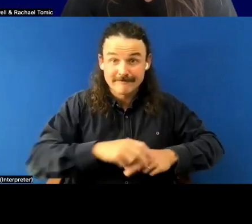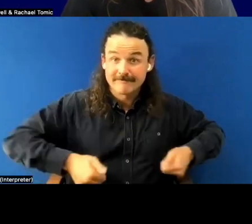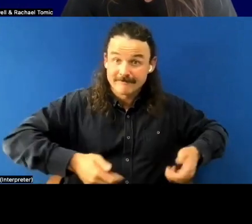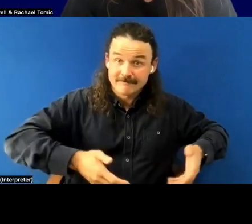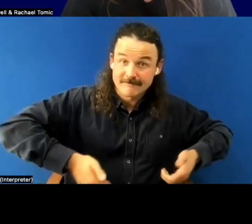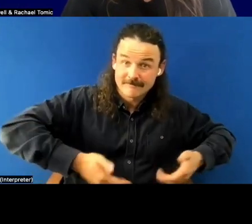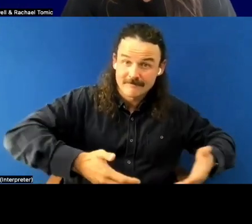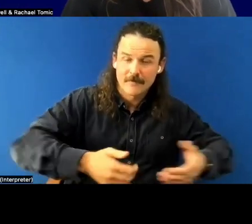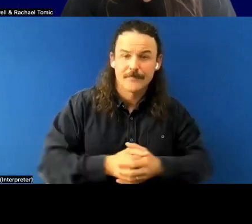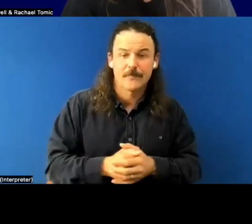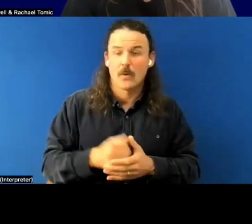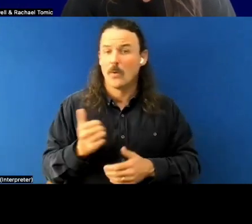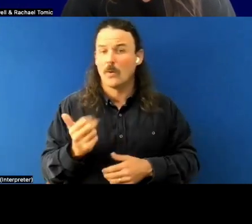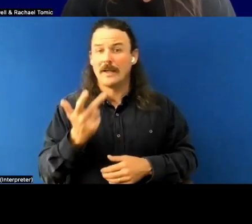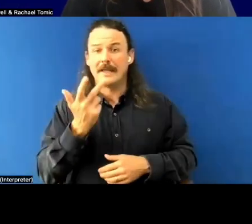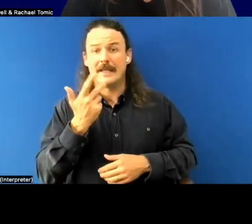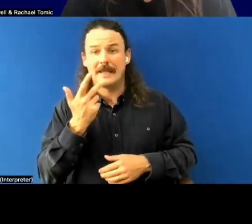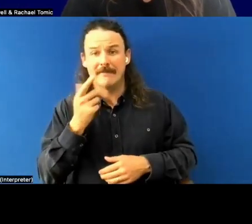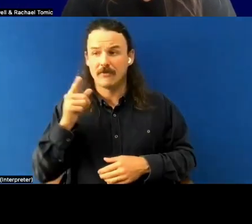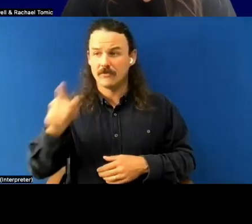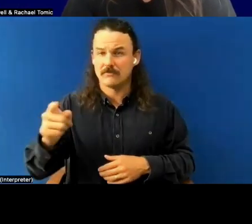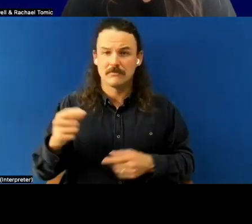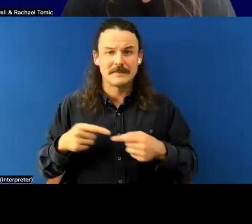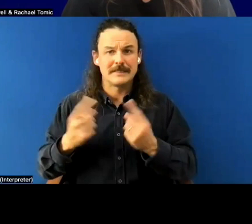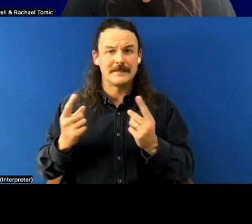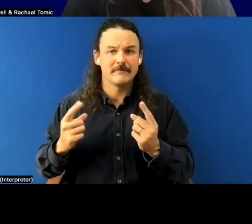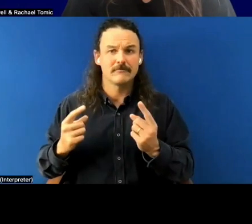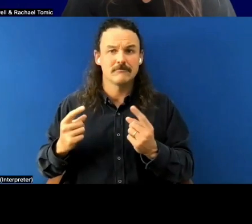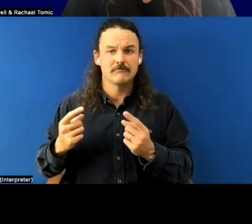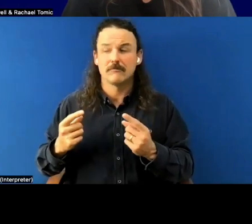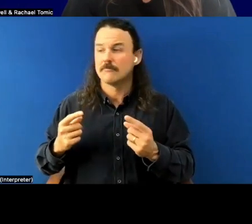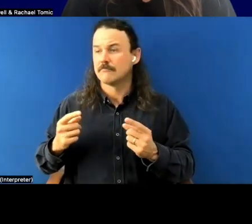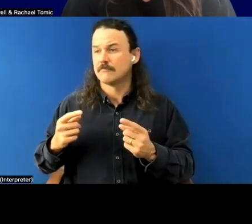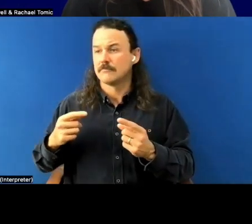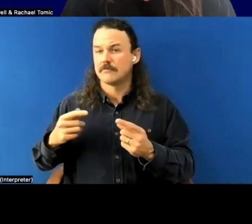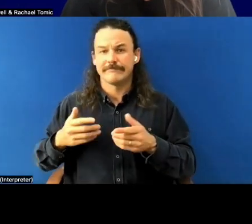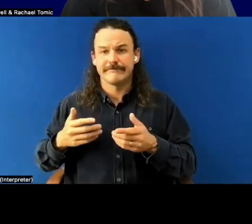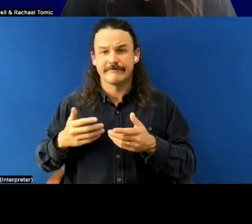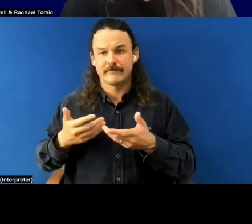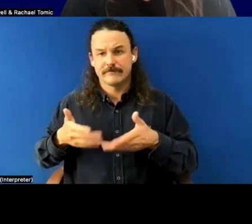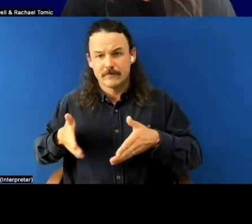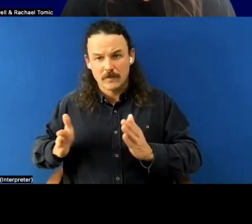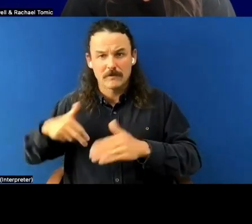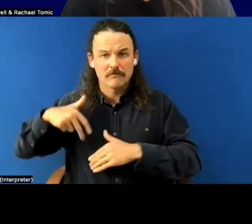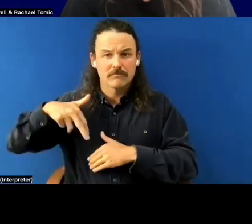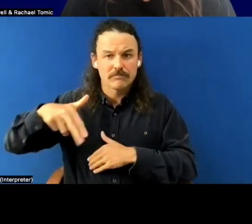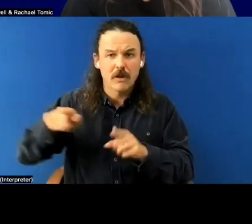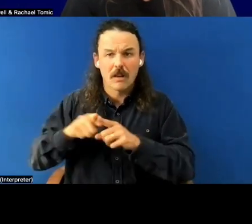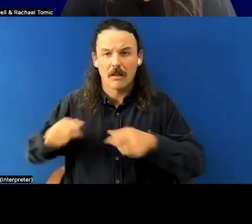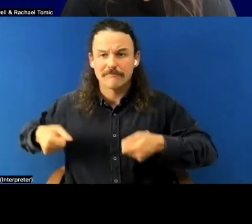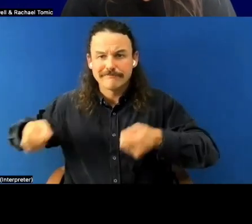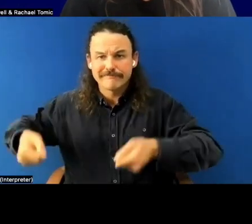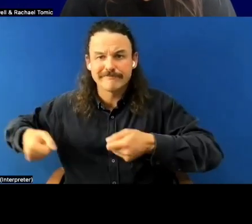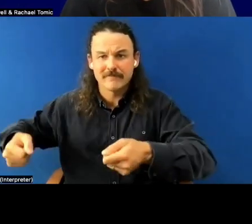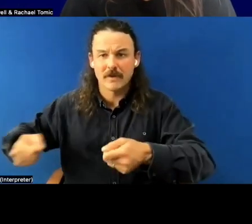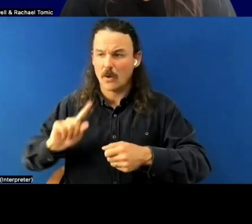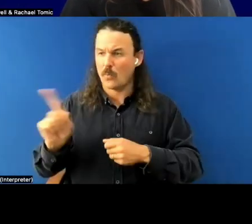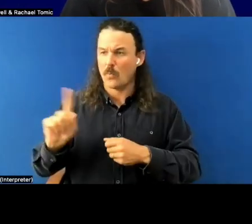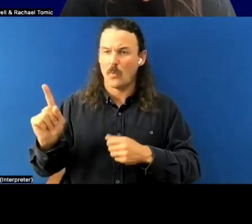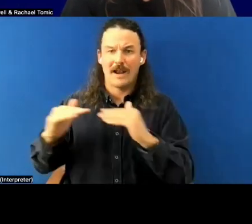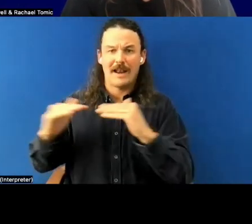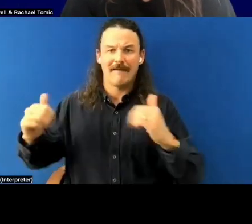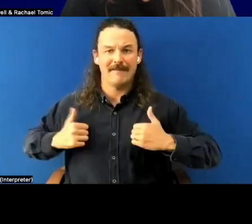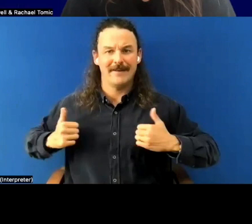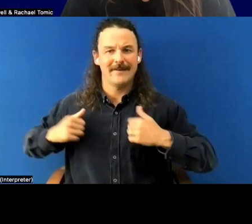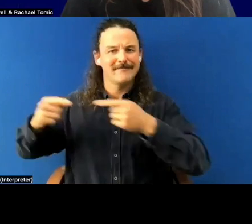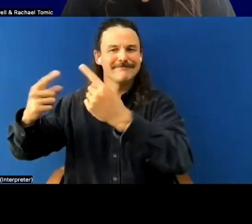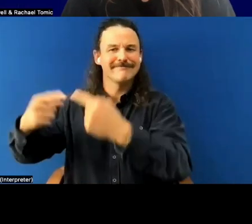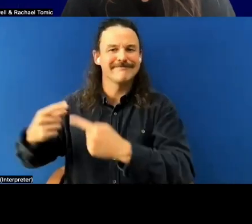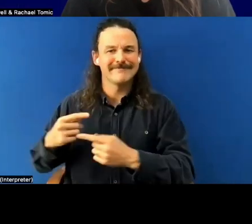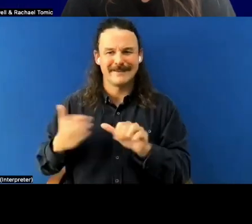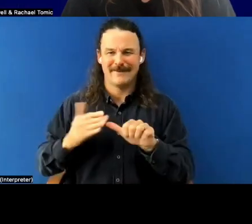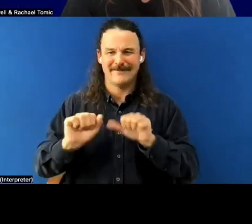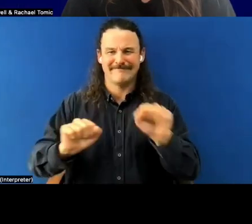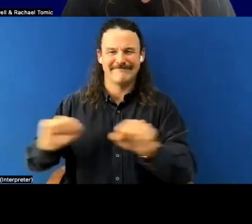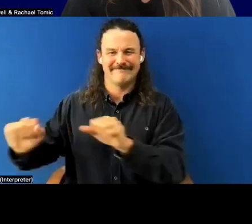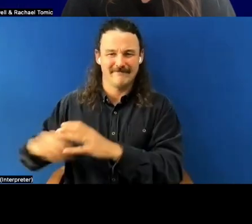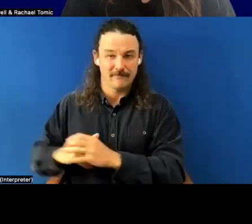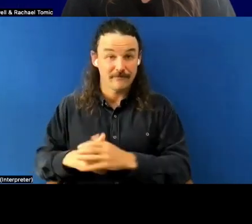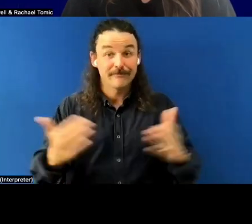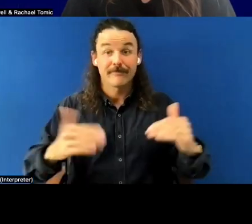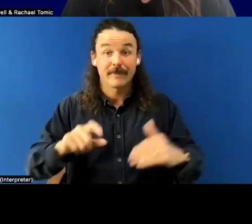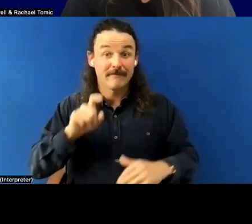mobility in other ways such as a walking frame. "Fun" includes activities that people enjoy,